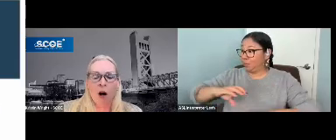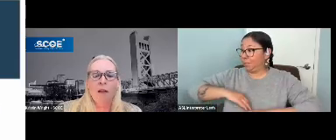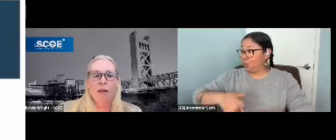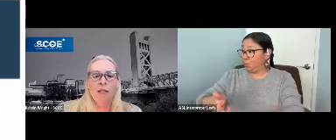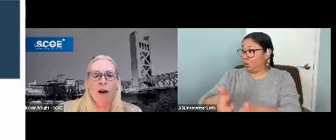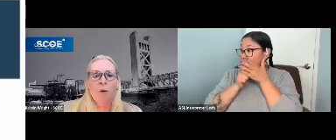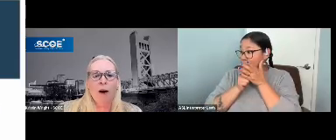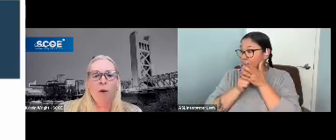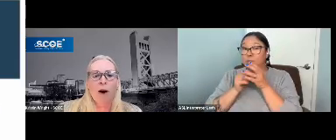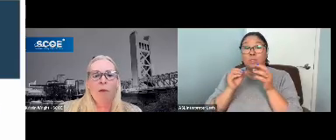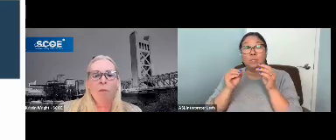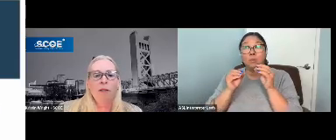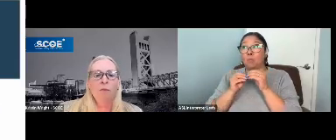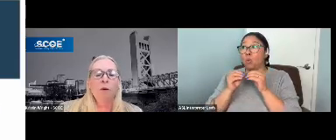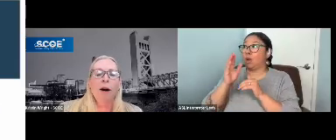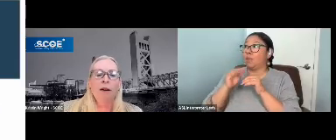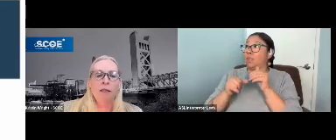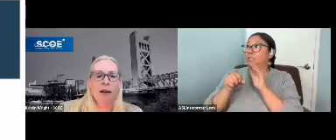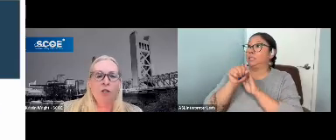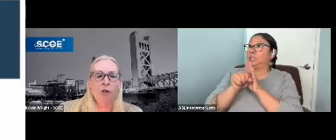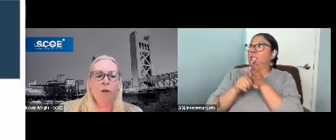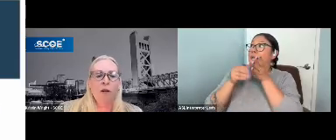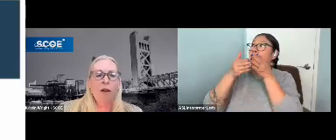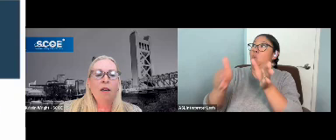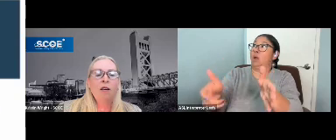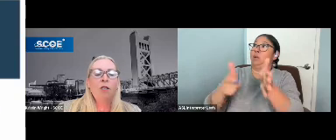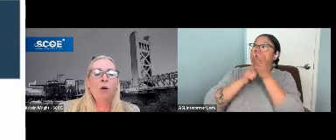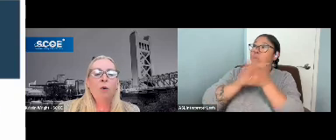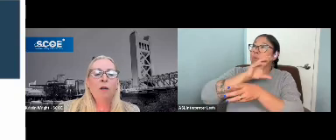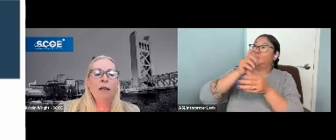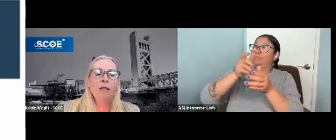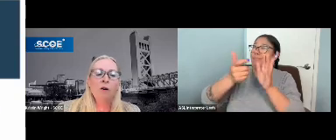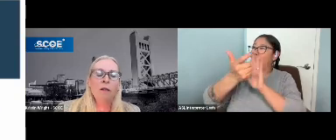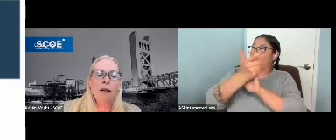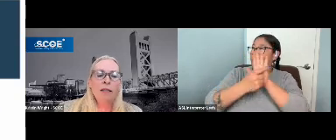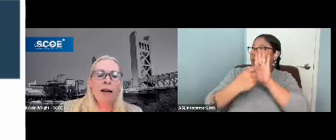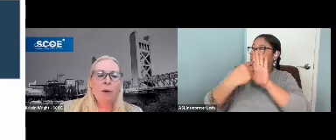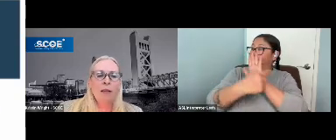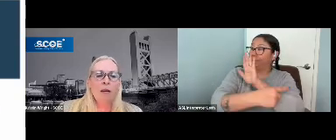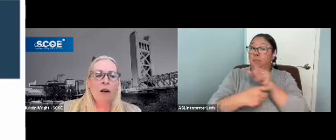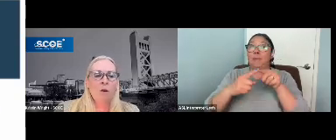beyond the statewide requirements required in statute. So let's go to the next slide and we can